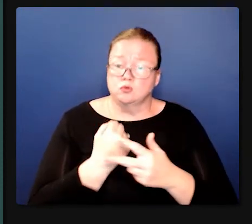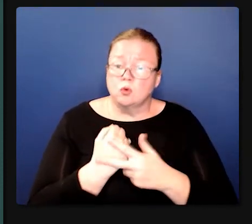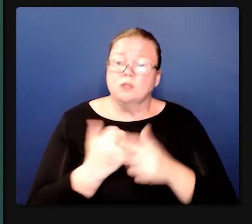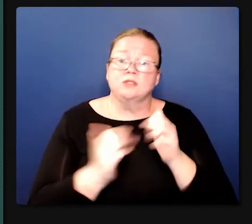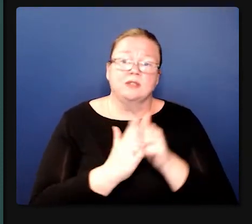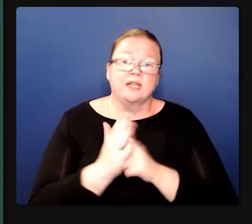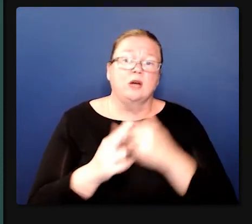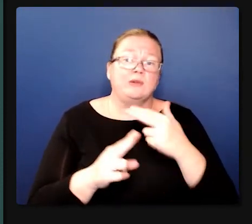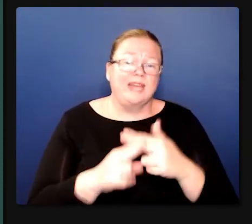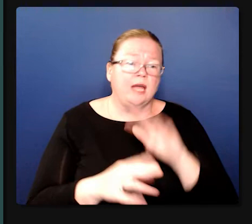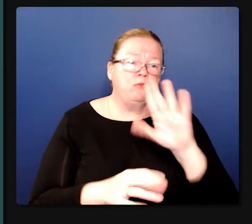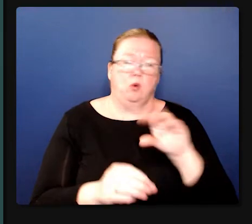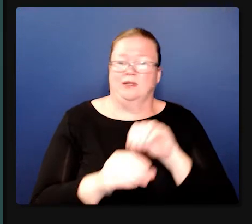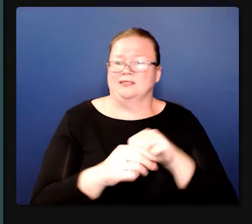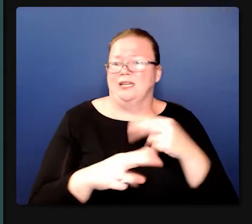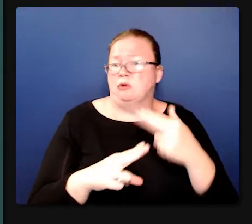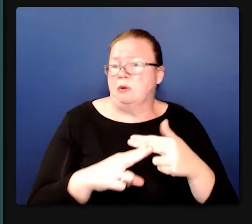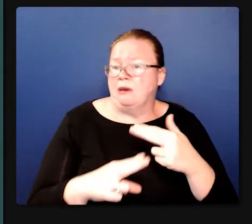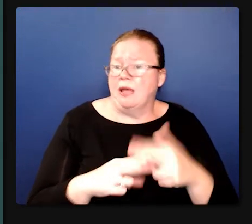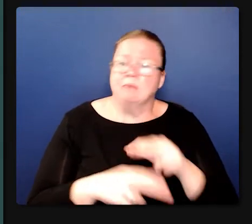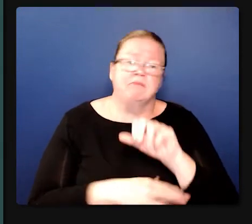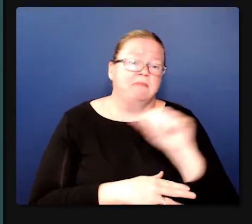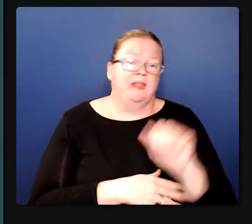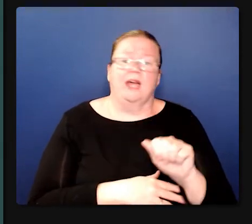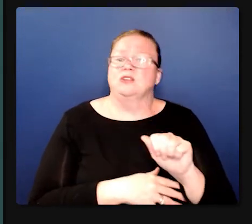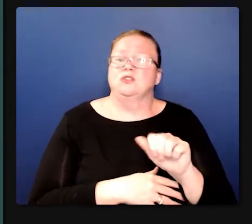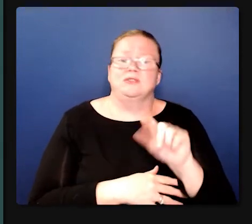the container name you created and your Azure AD Tenant ID.